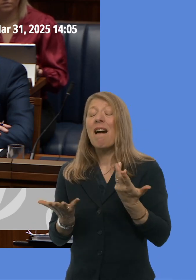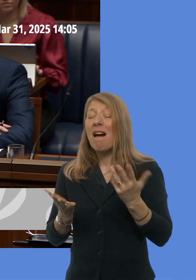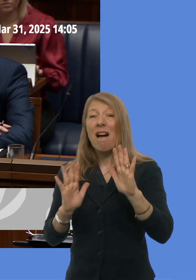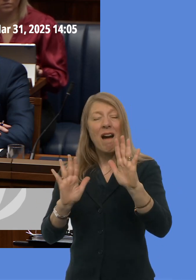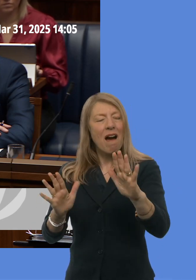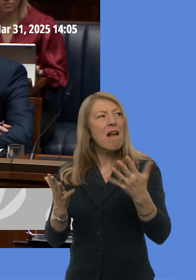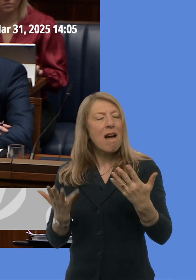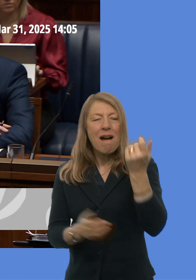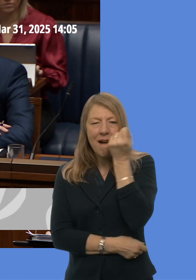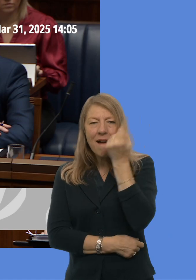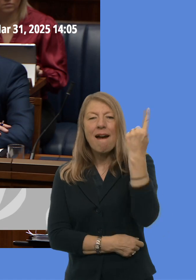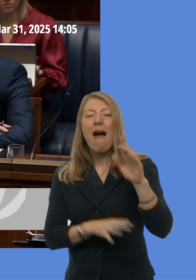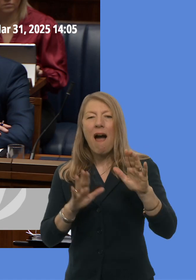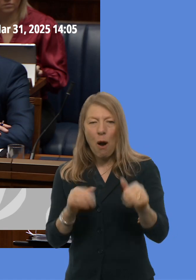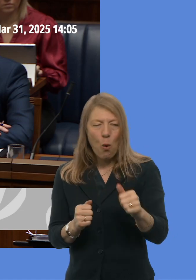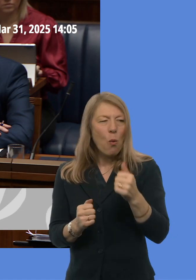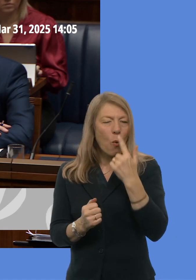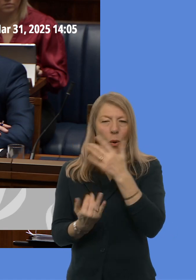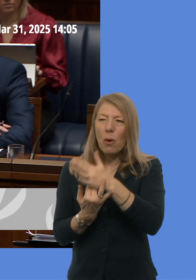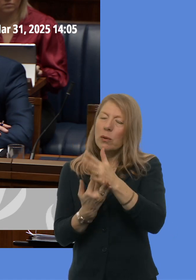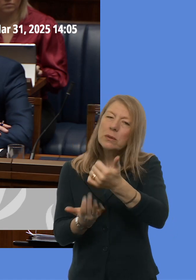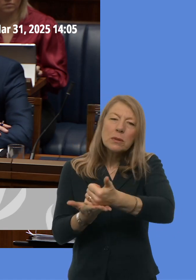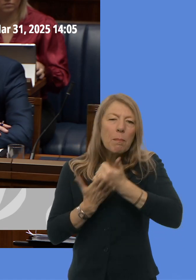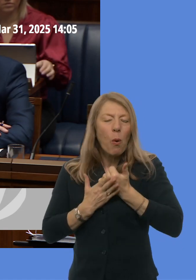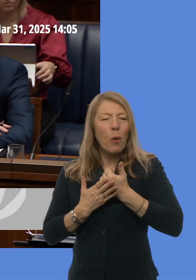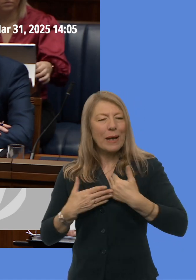Further, 36% had a stronger voice in their community.